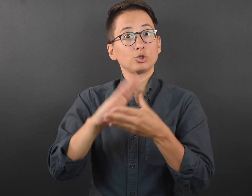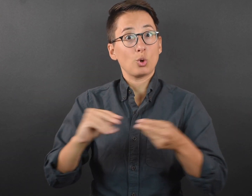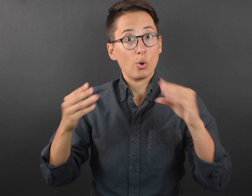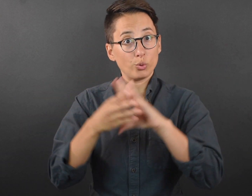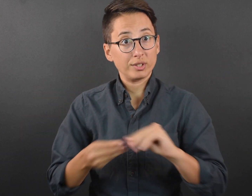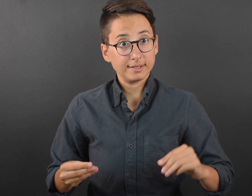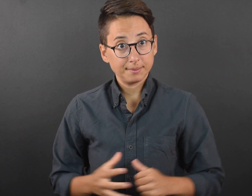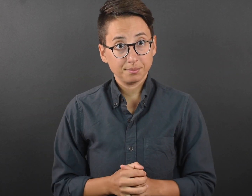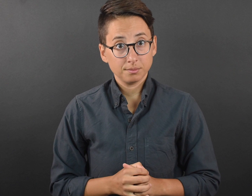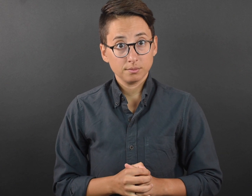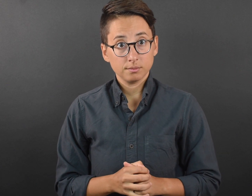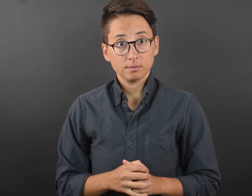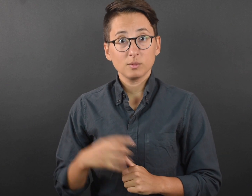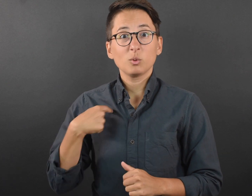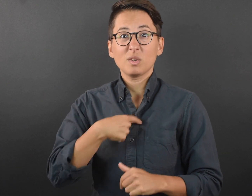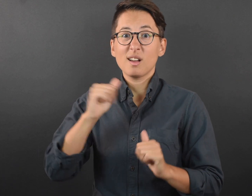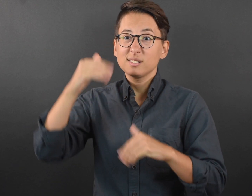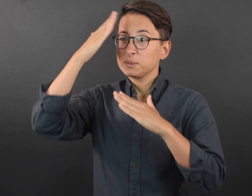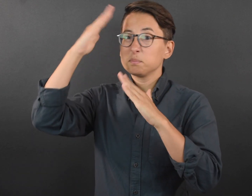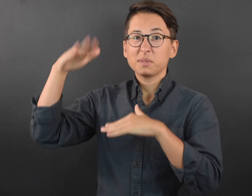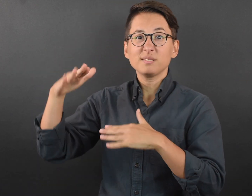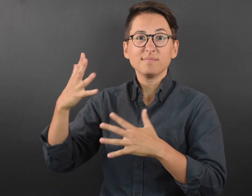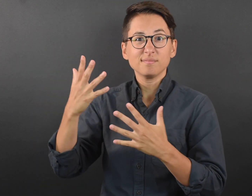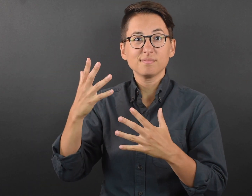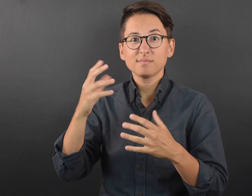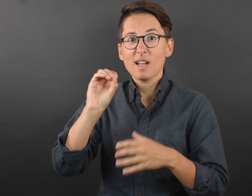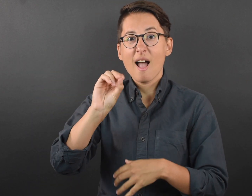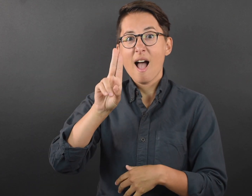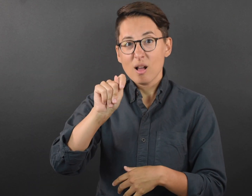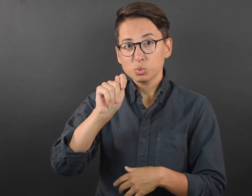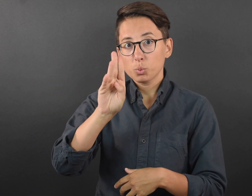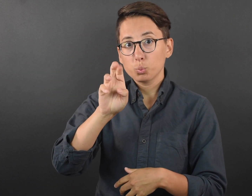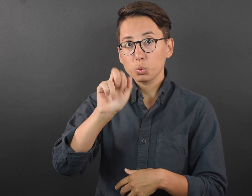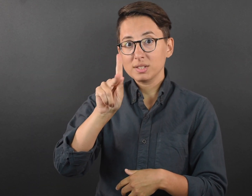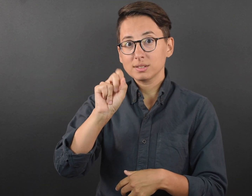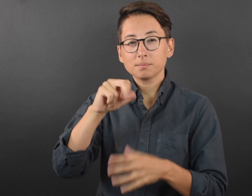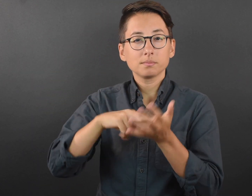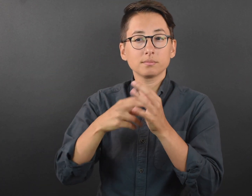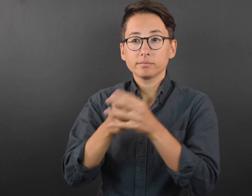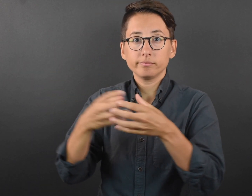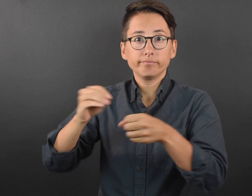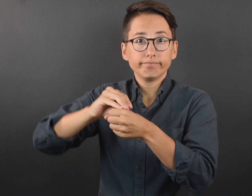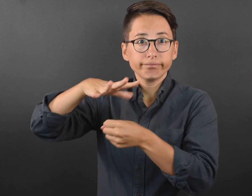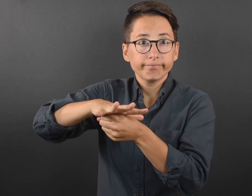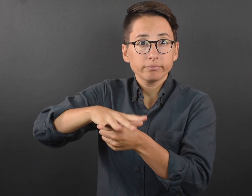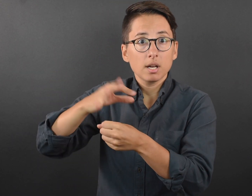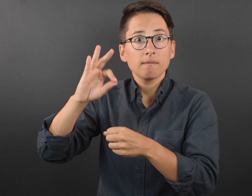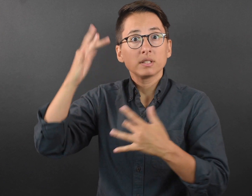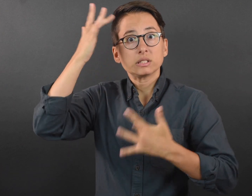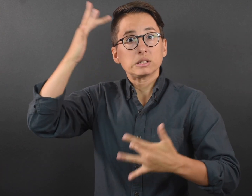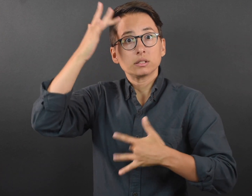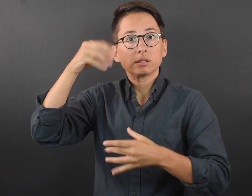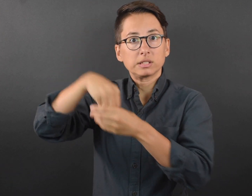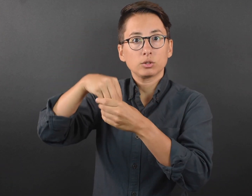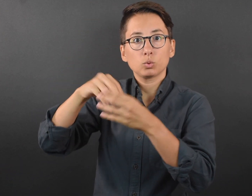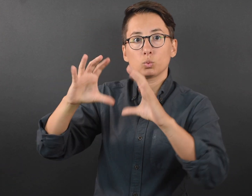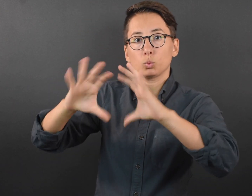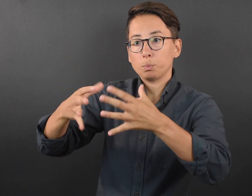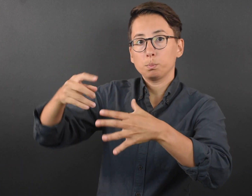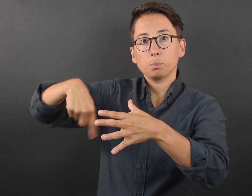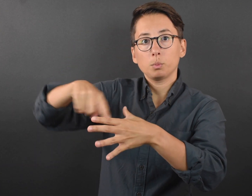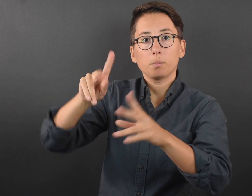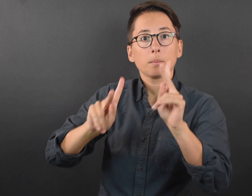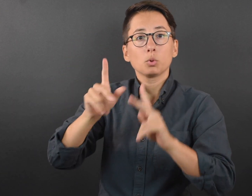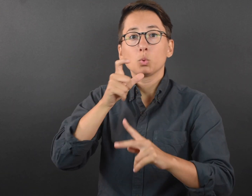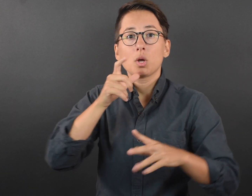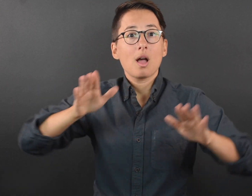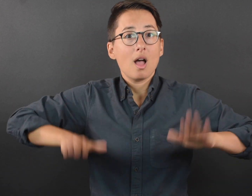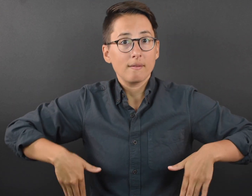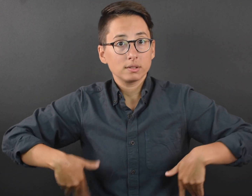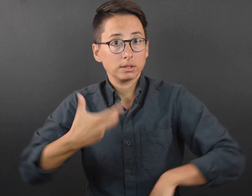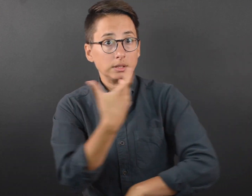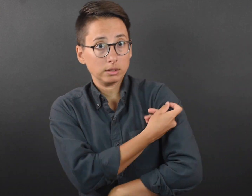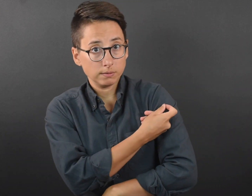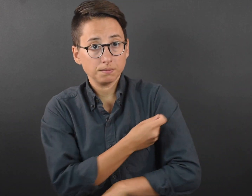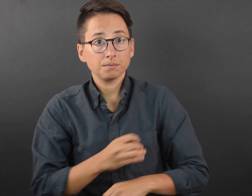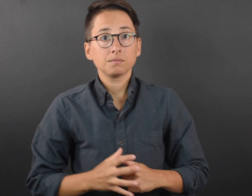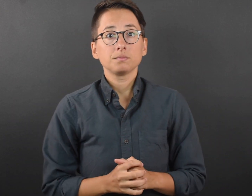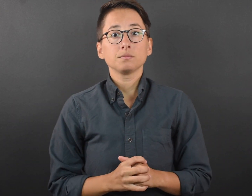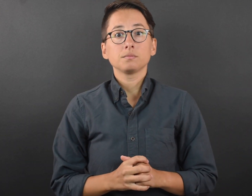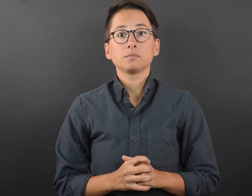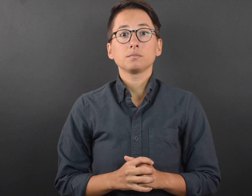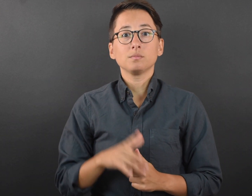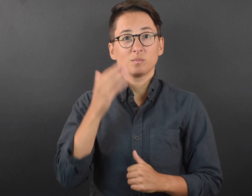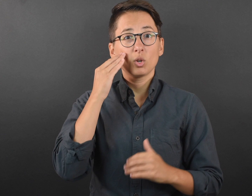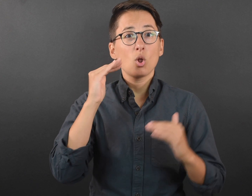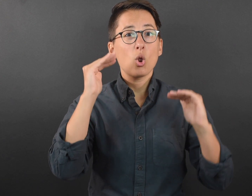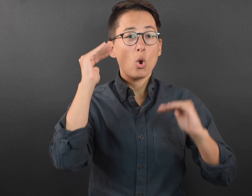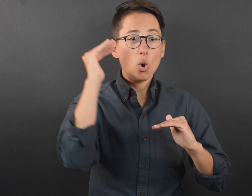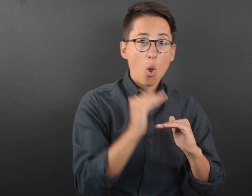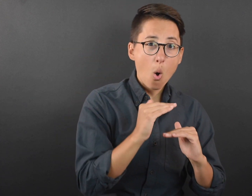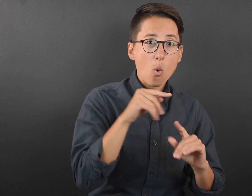in which we can expect outbreaks of illness among pockets of unvaccinated people.